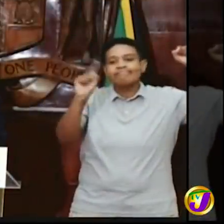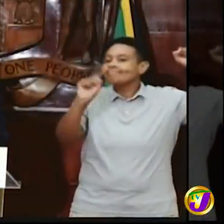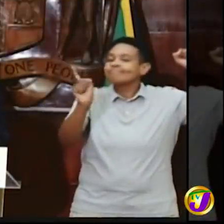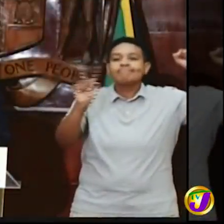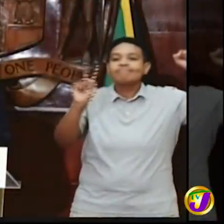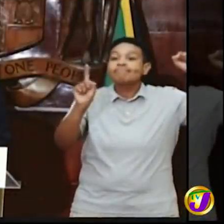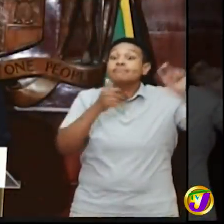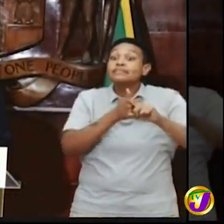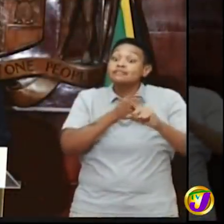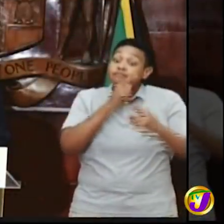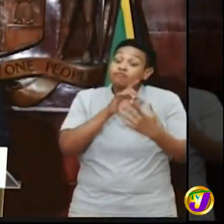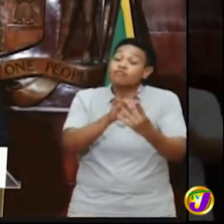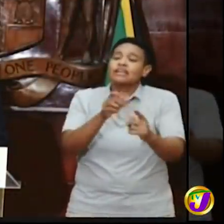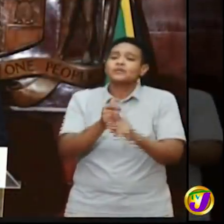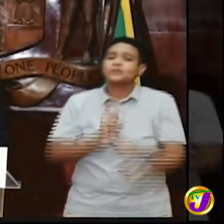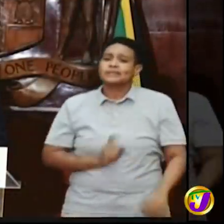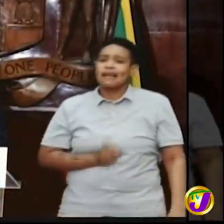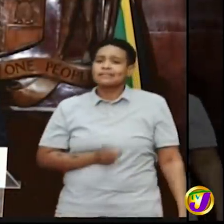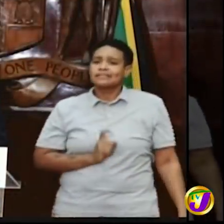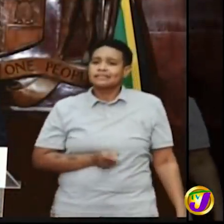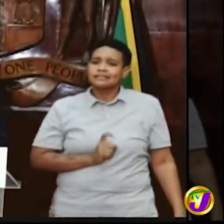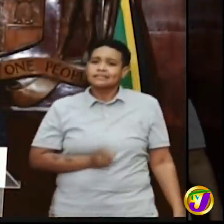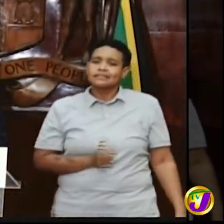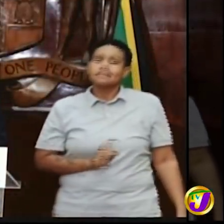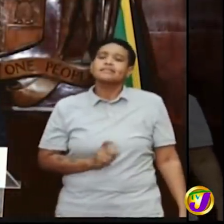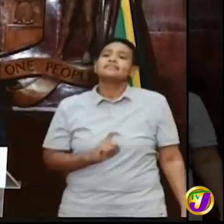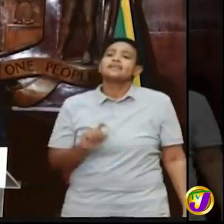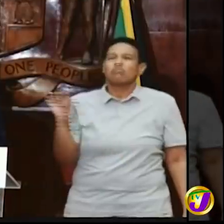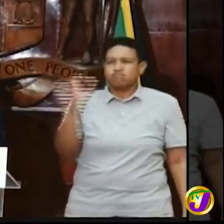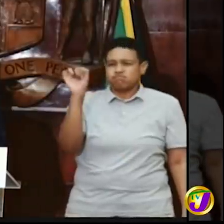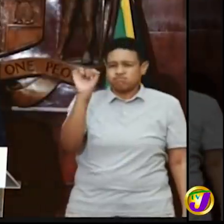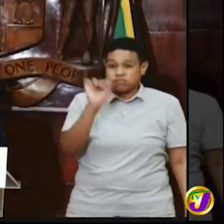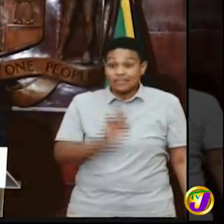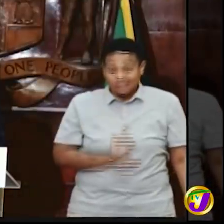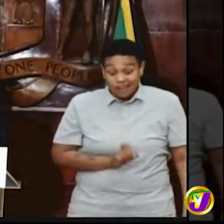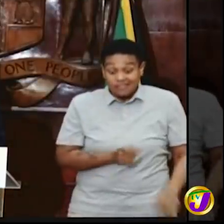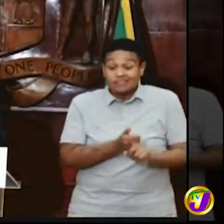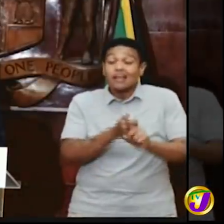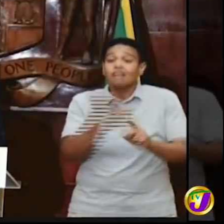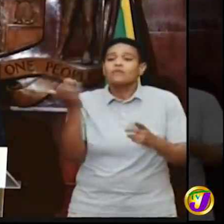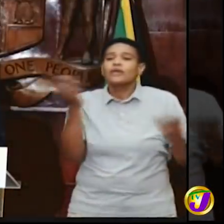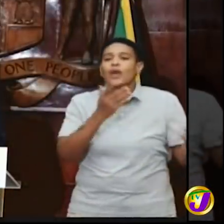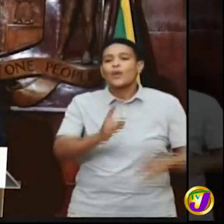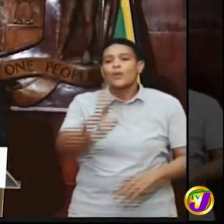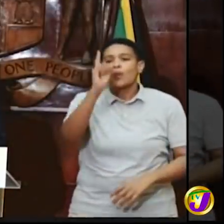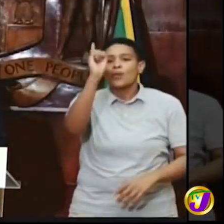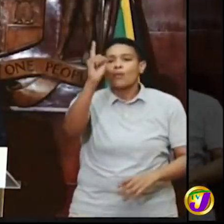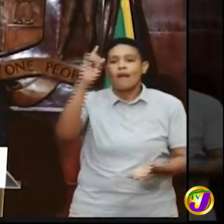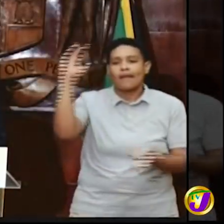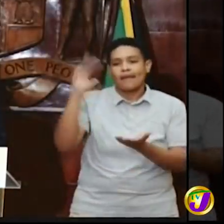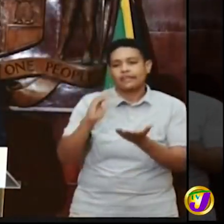terms of taxes they are required to carry one passenger than they are